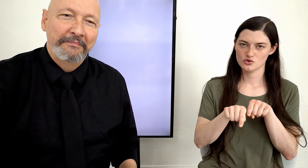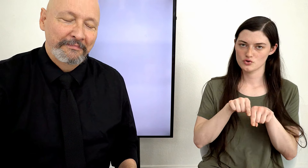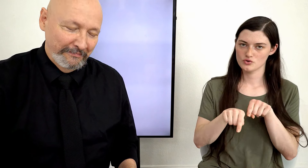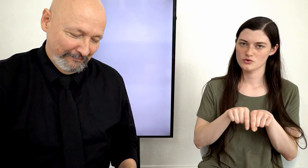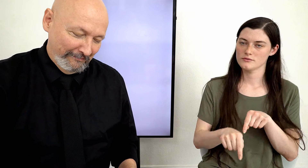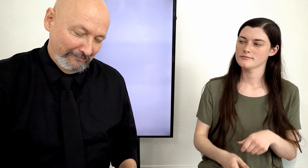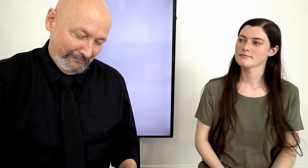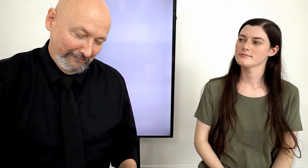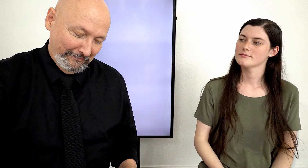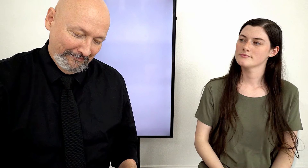socks